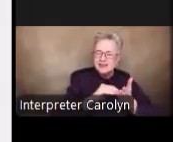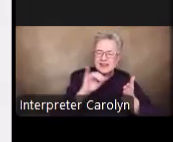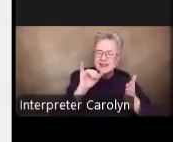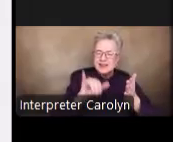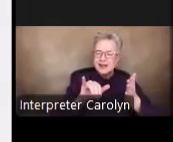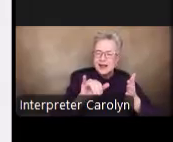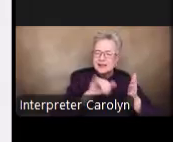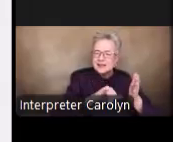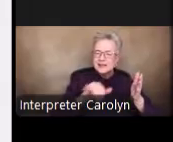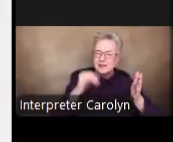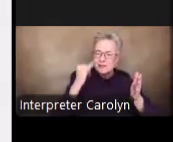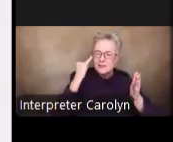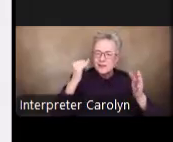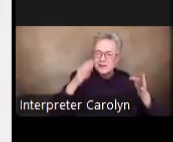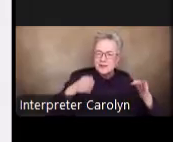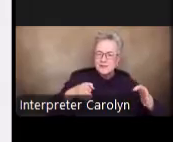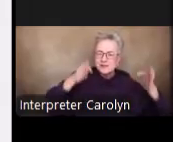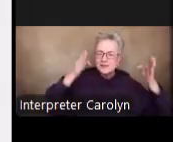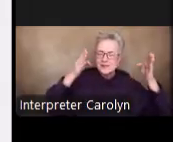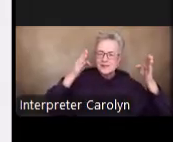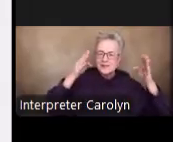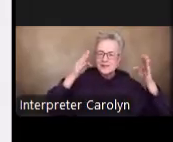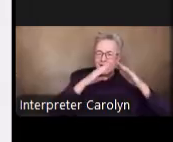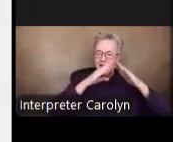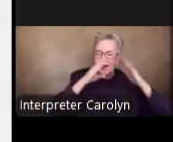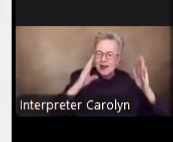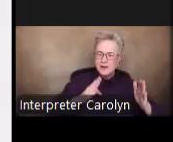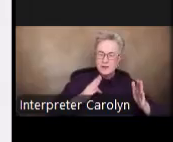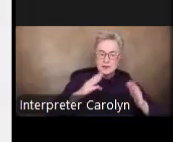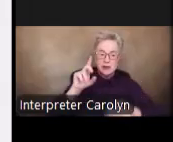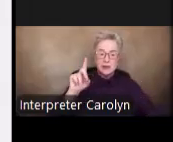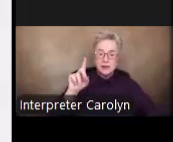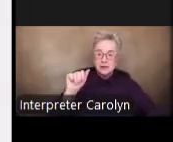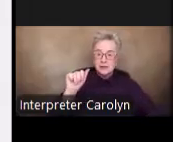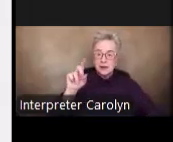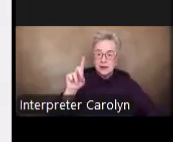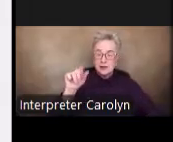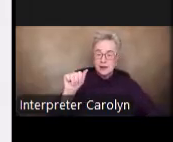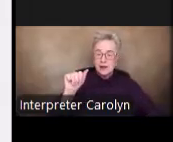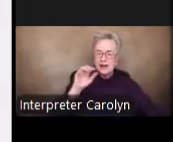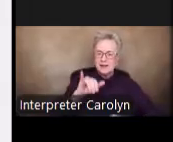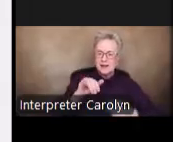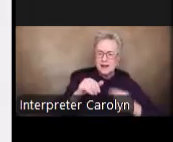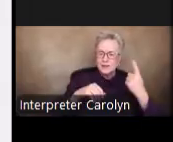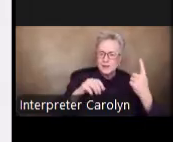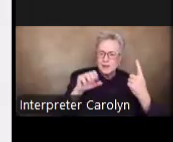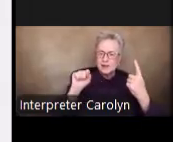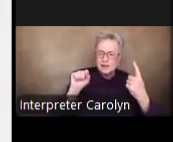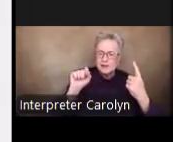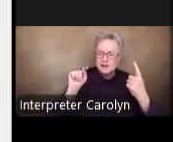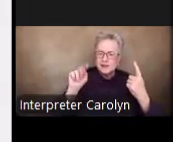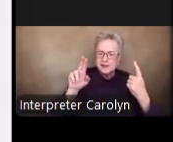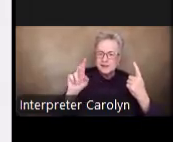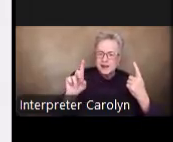frame where each BA or da or MA is one stud, and when we string them together, you kind of have that wall frame